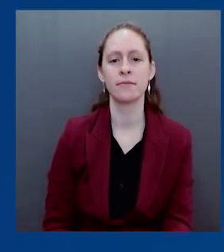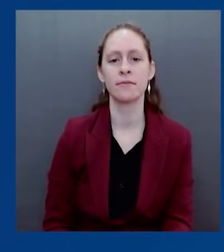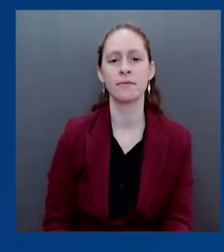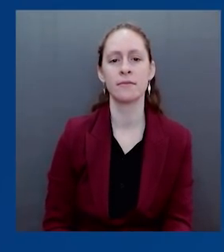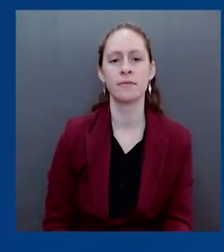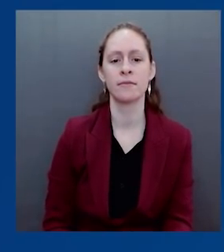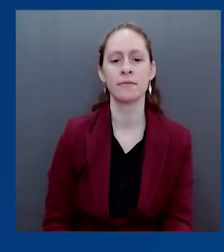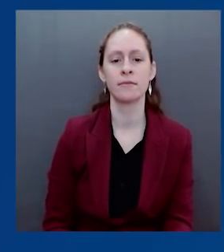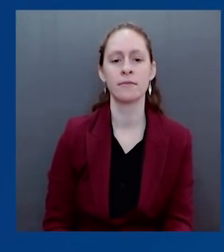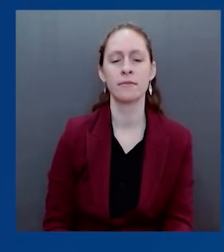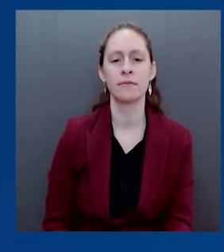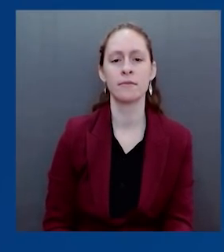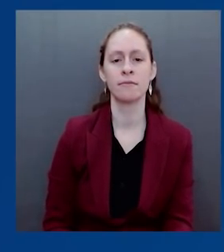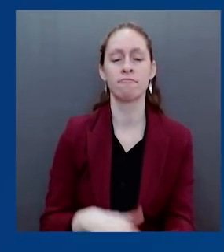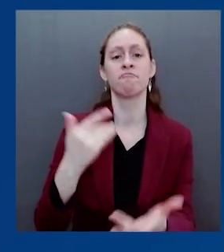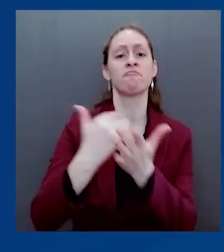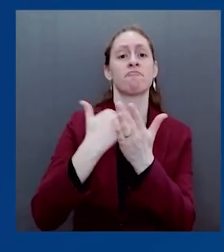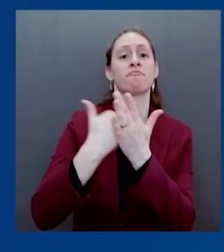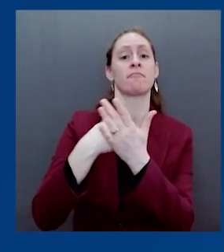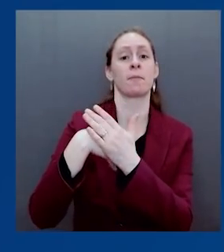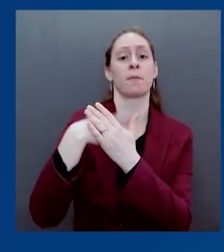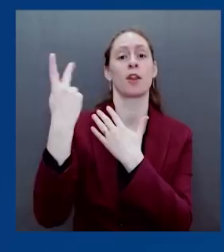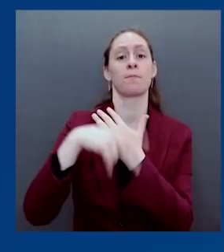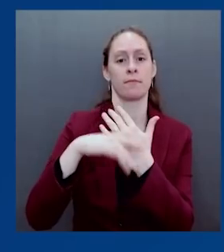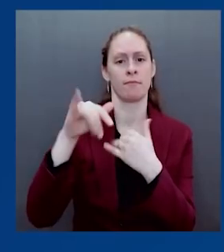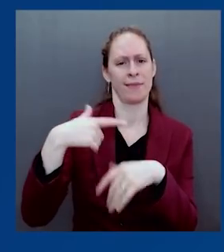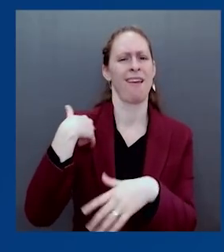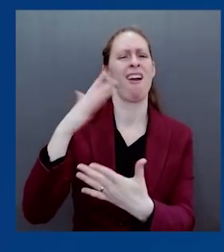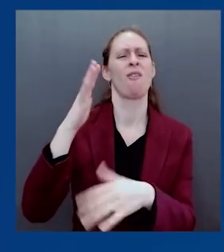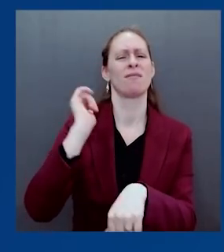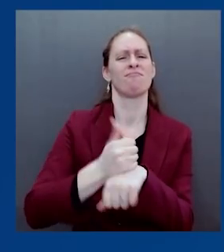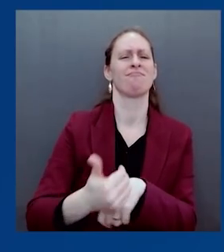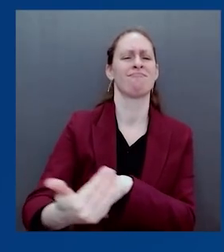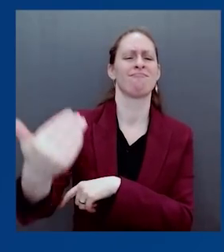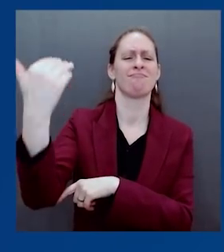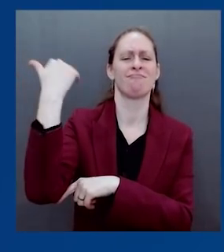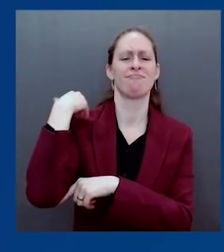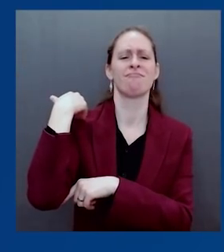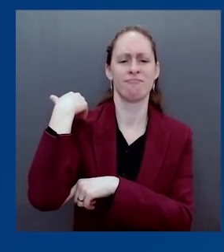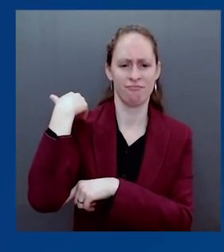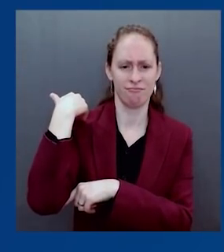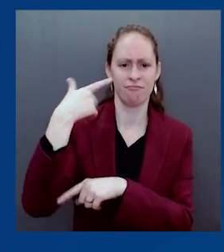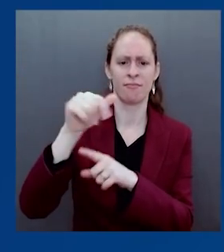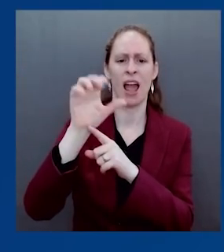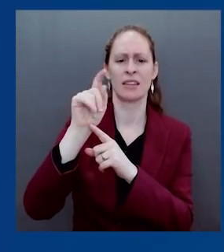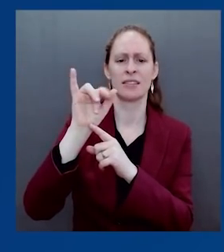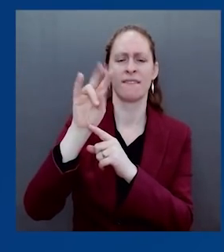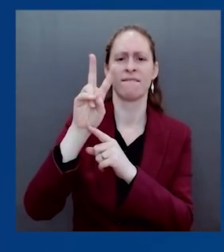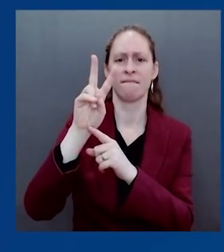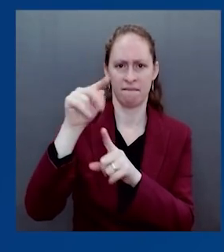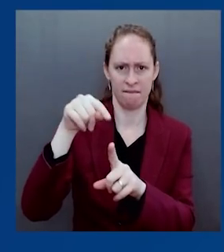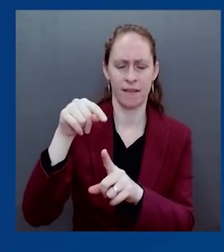Therapeutic Interventions and Vaccines, referred to as ACTIV, which many of you may be familiar with.